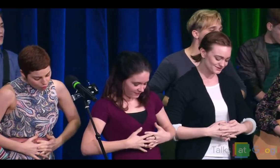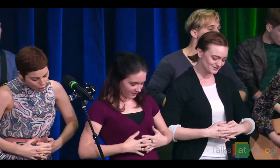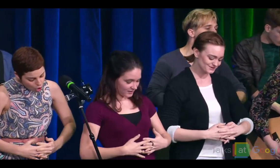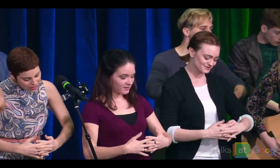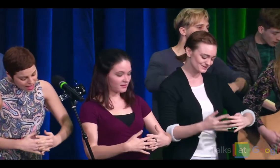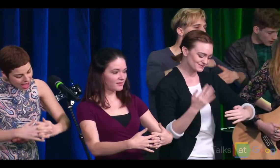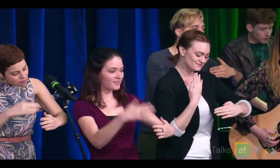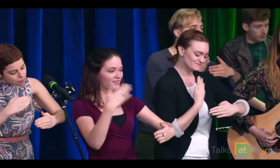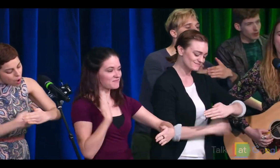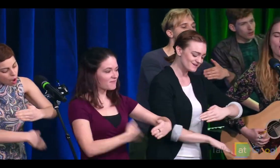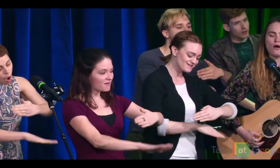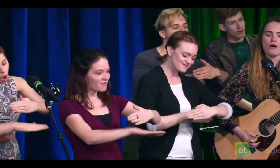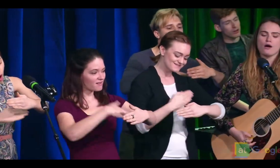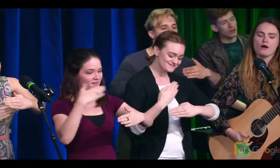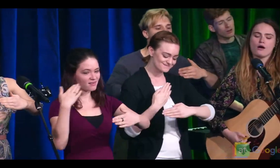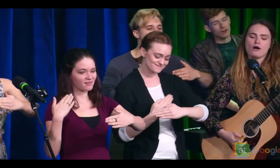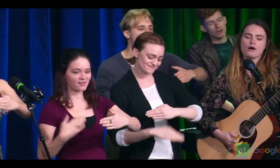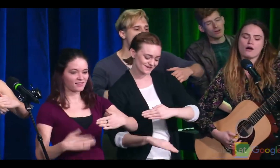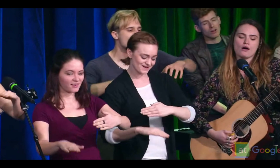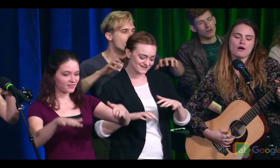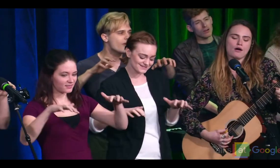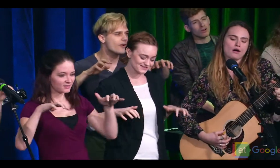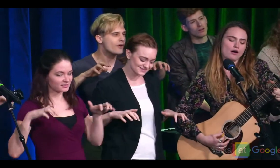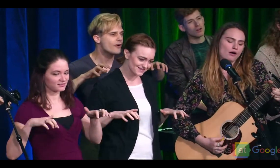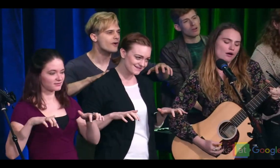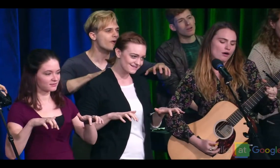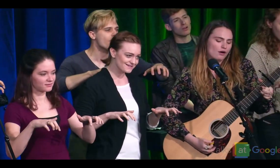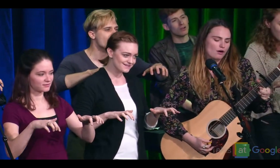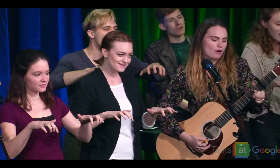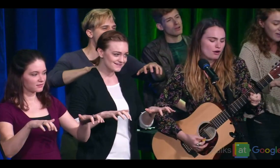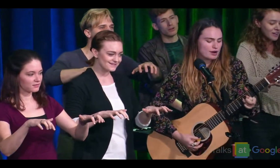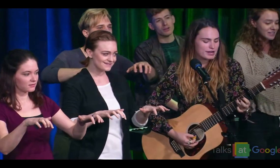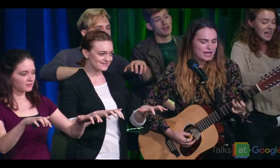foals they've born